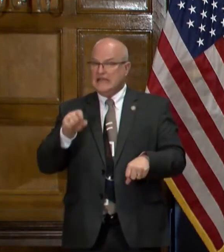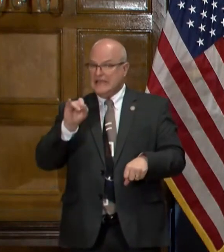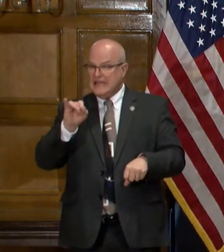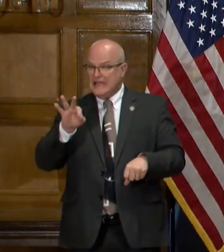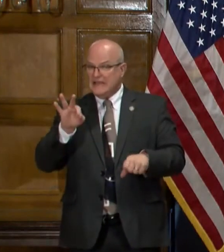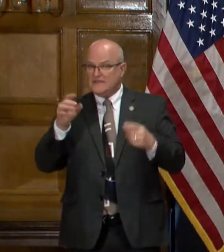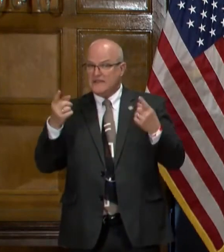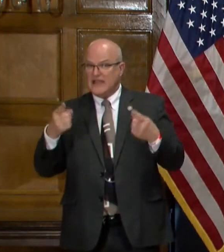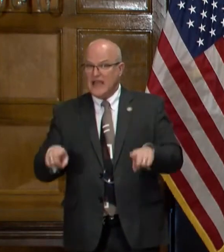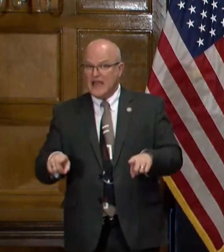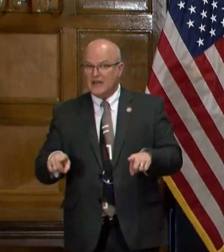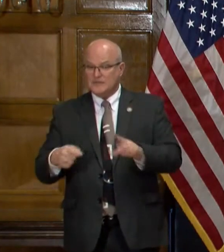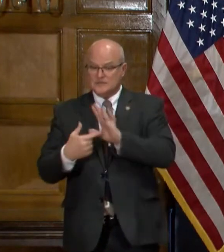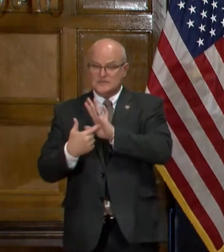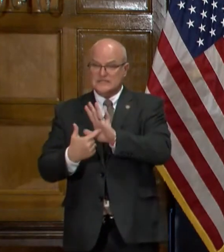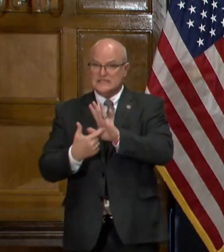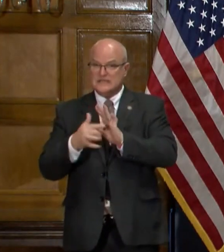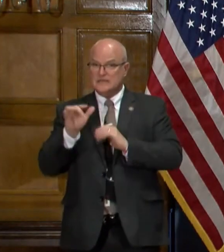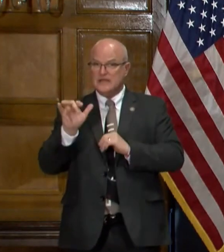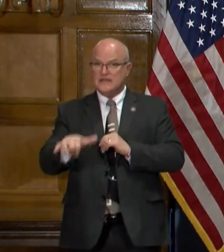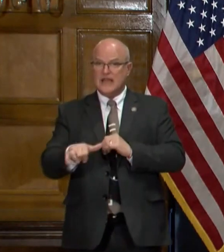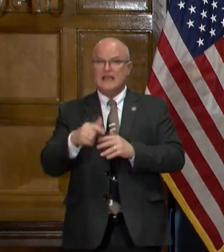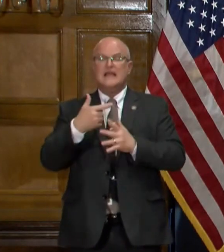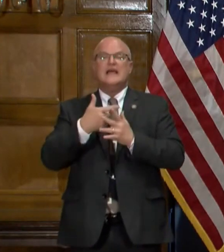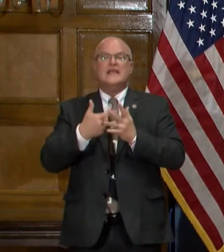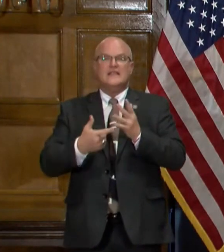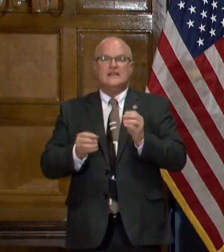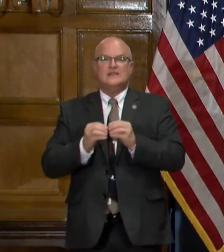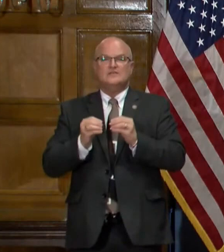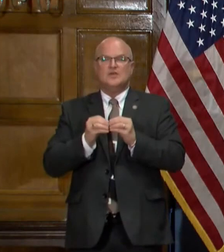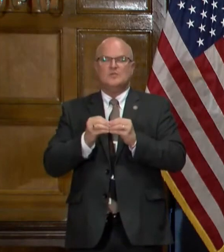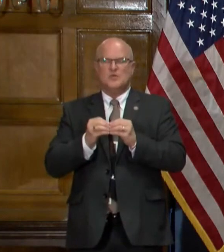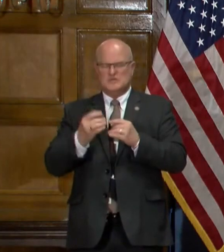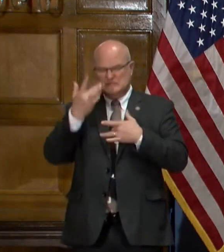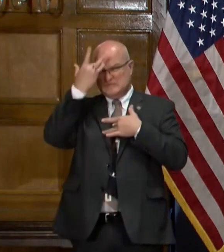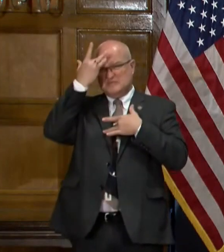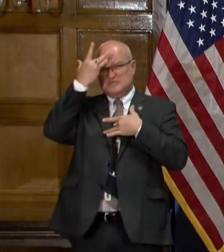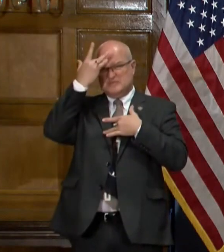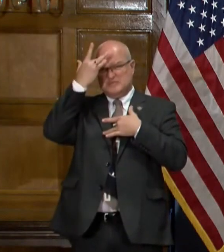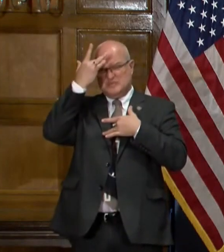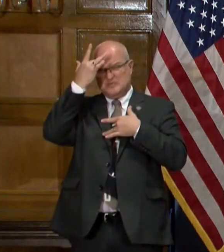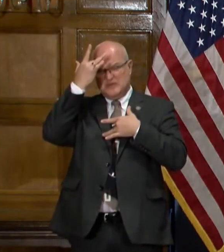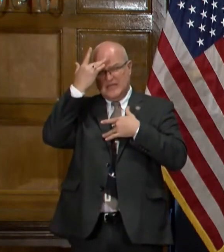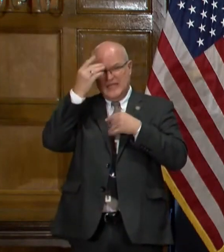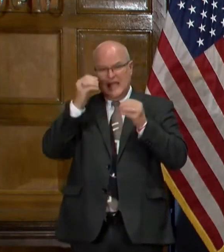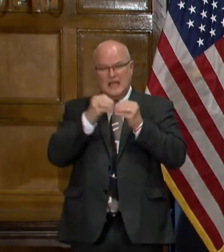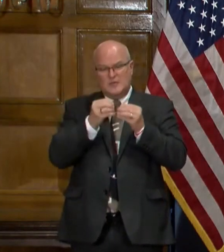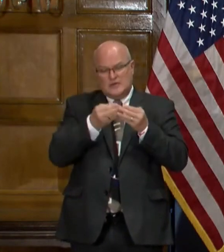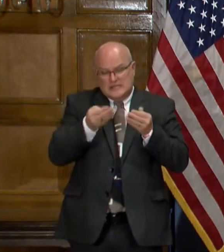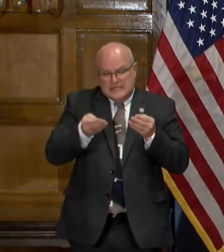. WE . WE COULD . WE COULD VERY . WE COULD VERY WELL . WE COULD VERY WELL HAVE . WE COULD VERY WELL HAVE THOSE WE COULD VERY WELL HAVE THOSE WE COULD VERY WELL HAVE THOSE STRAINS WE COULD VERY WELL HAVE THOSE STRAINS IN WE COULD VERY WELL HAVE THOSE STRAINS IN ARKANSAS WE COULD VERY WELL HAVE THOSE STRAINS IN ARKANSAS AND WE COULD VERY WELL HAVE THOSE STRAINS IN ARKANSAS AND IF WE COULD VERY WELL HAVE THOSE STRAINS IN ARKANSAS AND IF THAT STRAINS IN ARKANSAS AND IF THAT STRAINS IN ARKANSAS AND IF THAT IS STRAINS IN ARKANSAS AND IF THAT IS THE STRAINS IN ARKANSAS AND IF THAT IS THE CASE, STRAINS IN ARKANSAS AND IF THAT IS THE CASE, IF STRAINS IN ARKANSAS AND IF THAT IS THE CASE, IF WE'RE STRAINS IN ARKANSAS AND IF THAT IS THE CASE, IF WE'RE ABLE STRAINS IN ARKANSAS AND IF THAT IS THE CASE, IF WE'RE ABLE TO IS THE CASE, IF WE'RE ABLE TO IS THE CASE, IF WE'RE ABLE TO DEMONSTRATE IS THE CASE, IF WE'RE ABLE TO DEMONSTRATE THAT